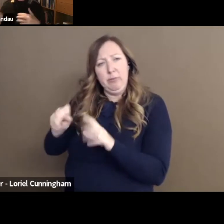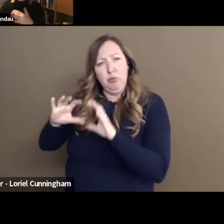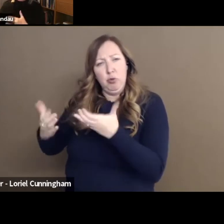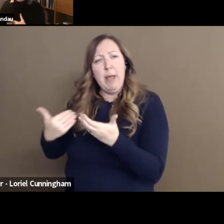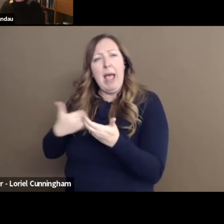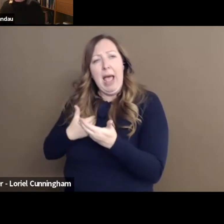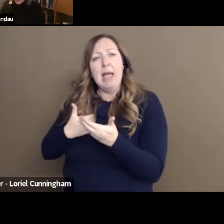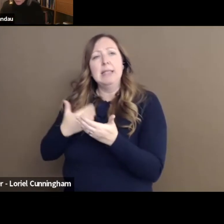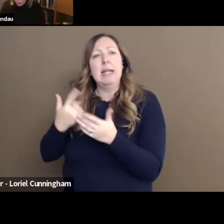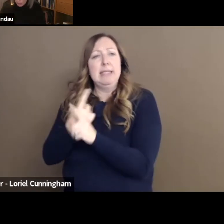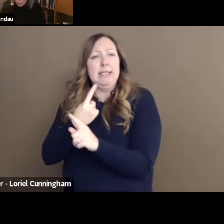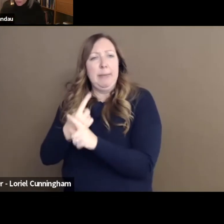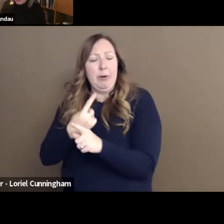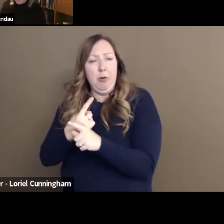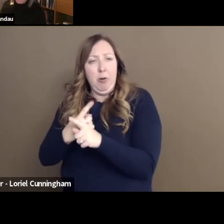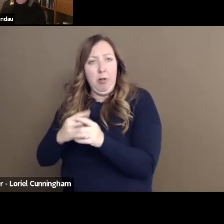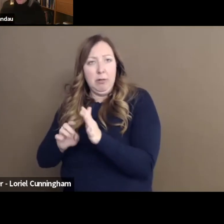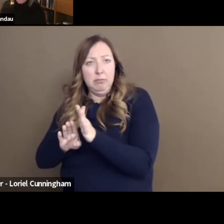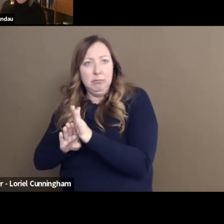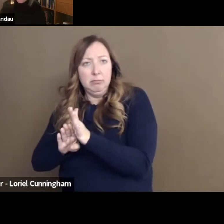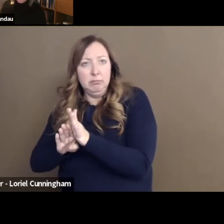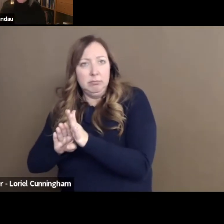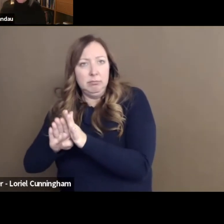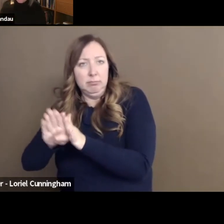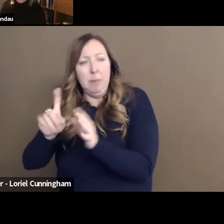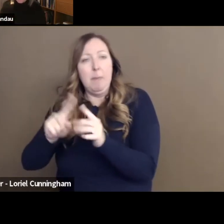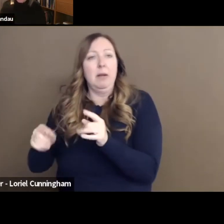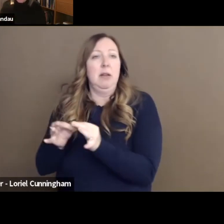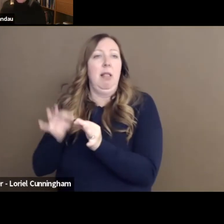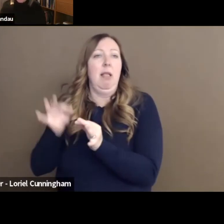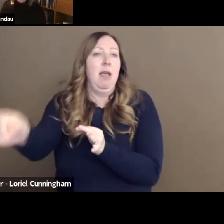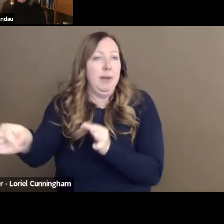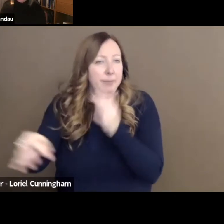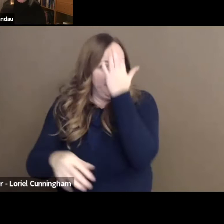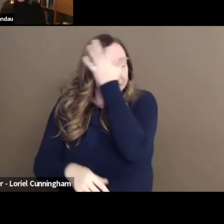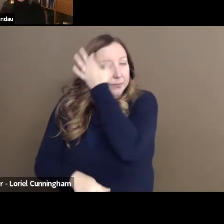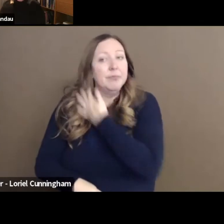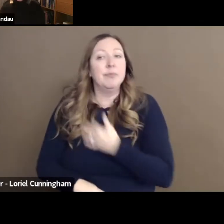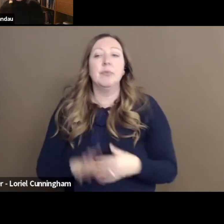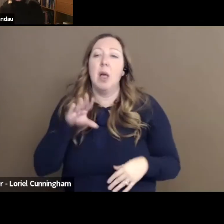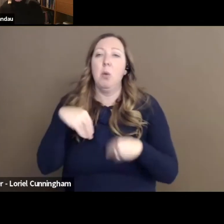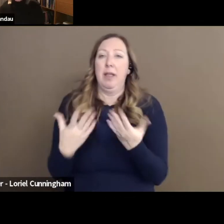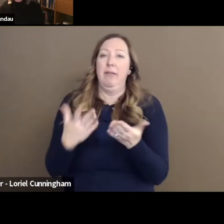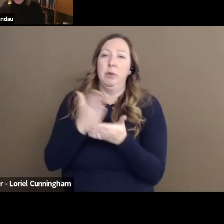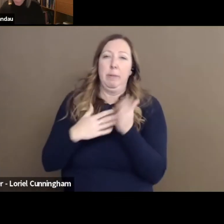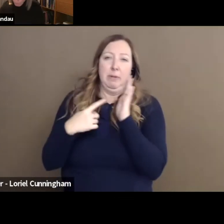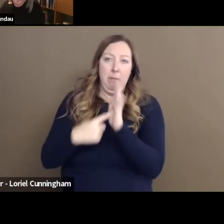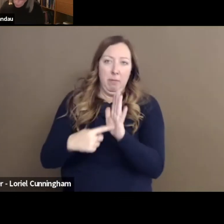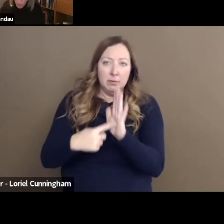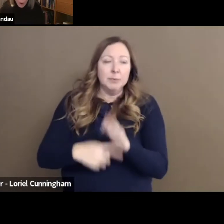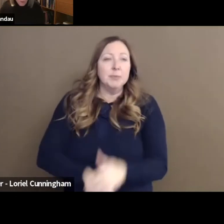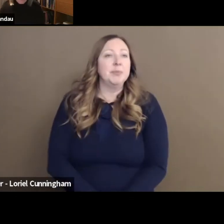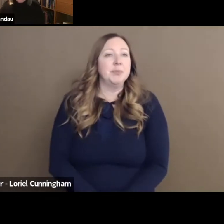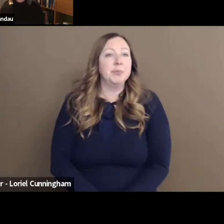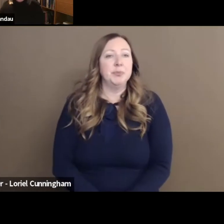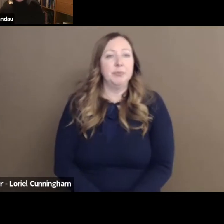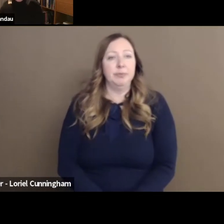domains and processing streams so i'll give you some examples okay